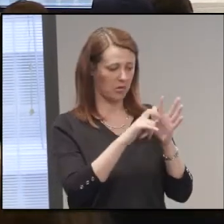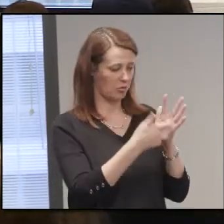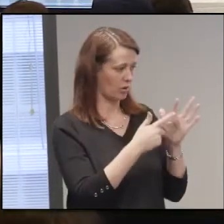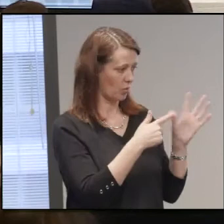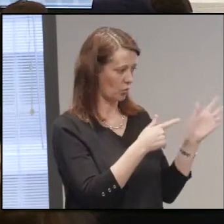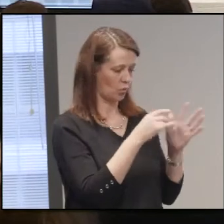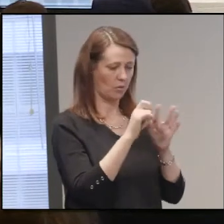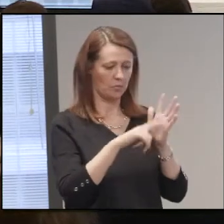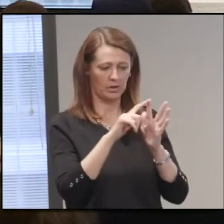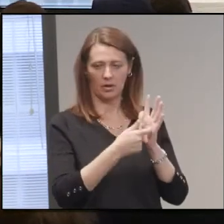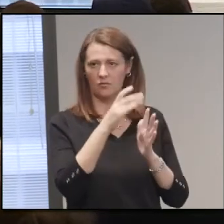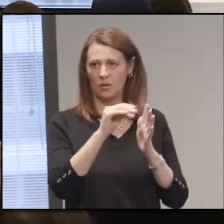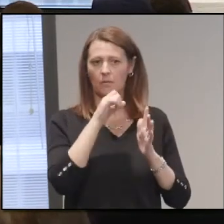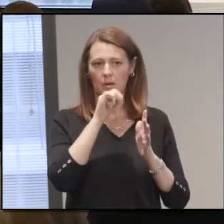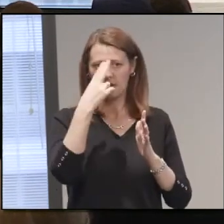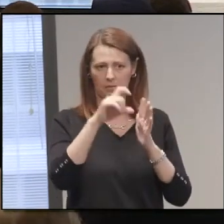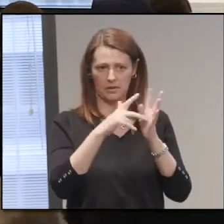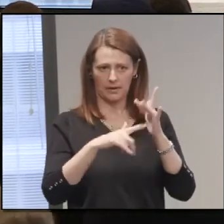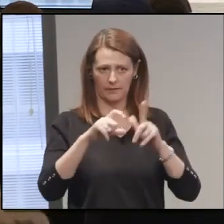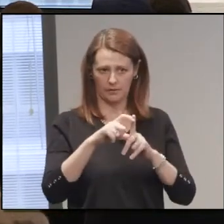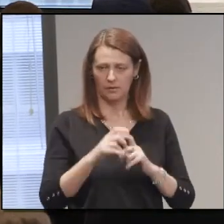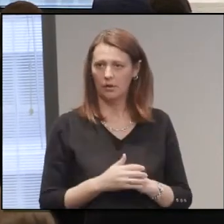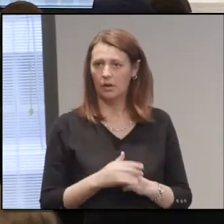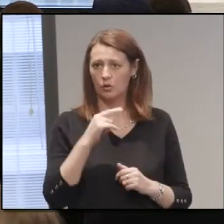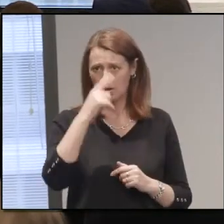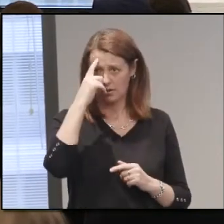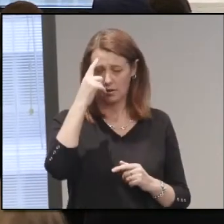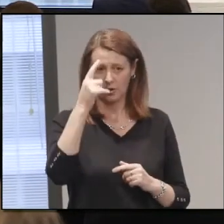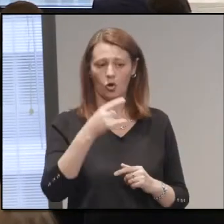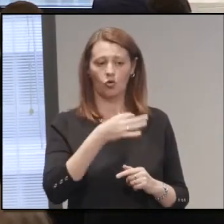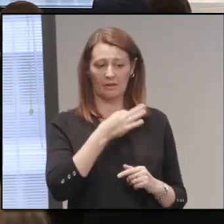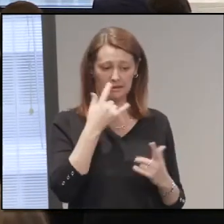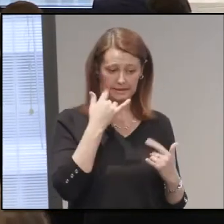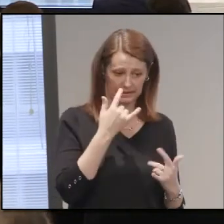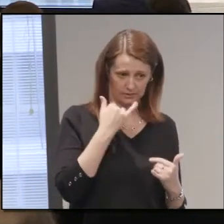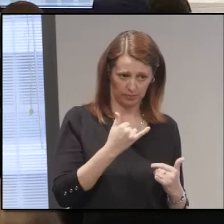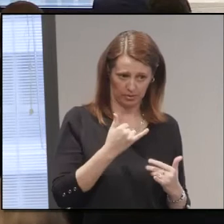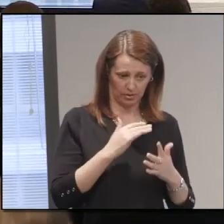It's from David. So, do you think the practice of risk assessment commonly used in contaminated site